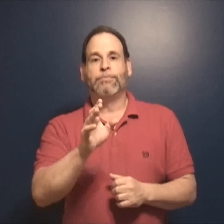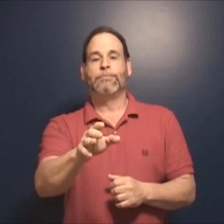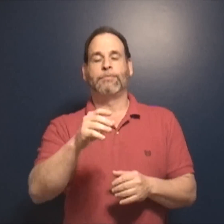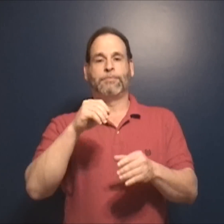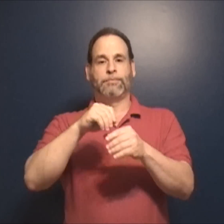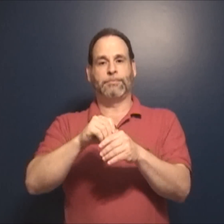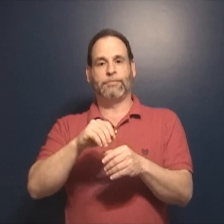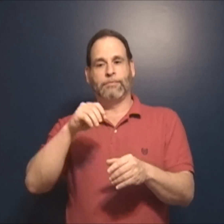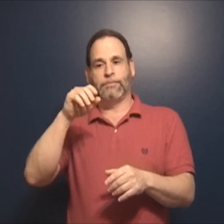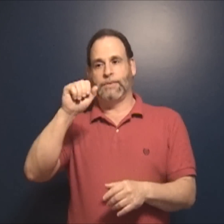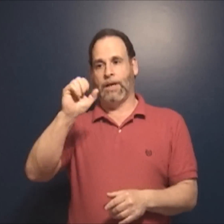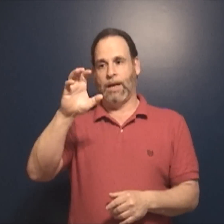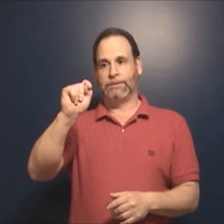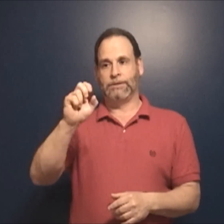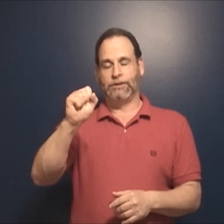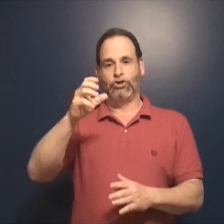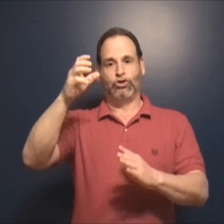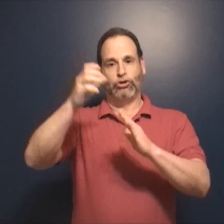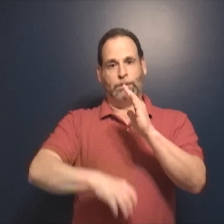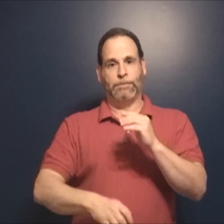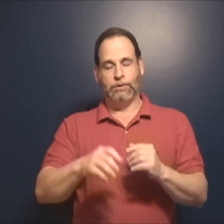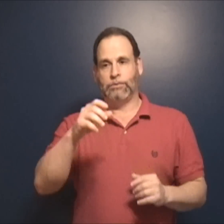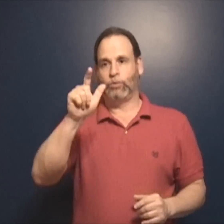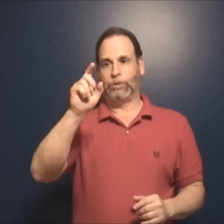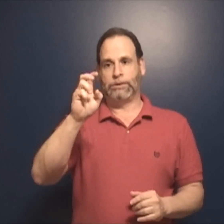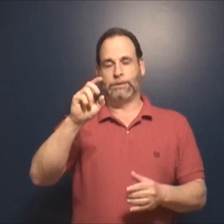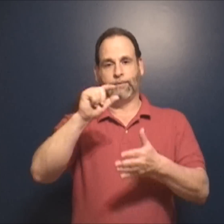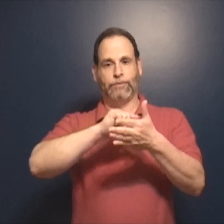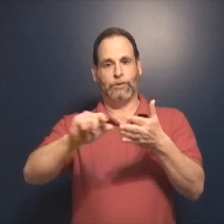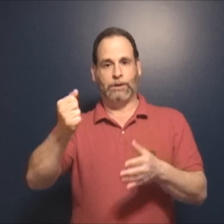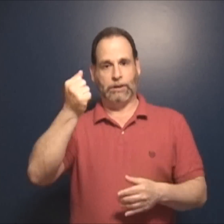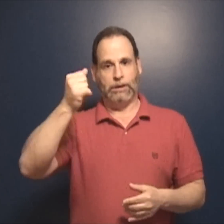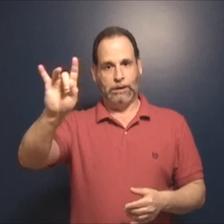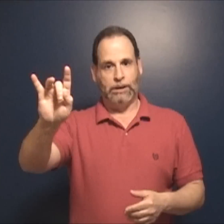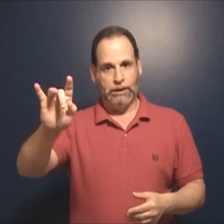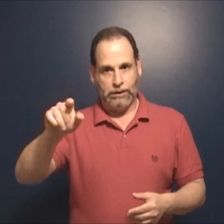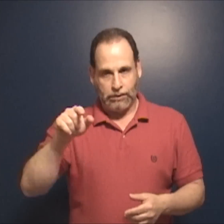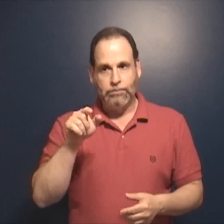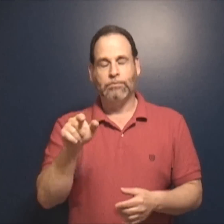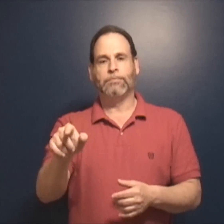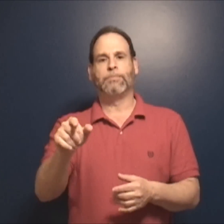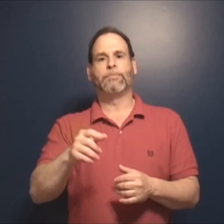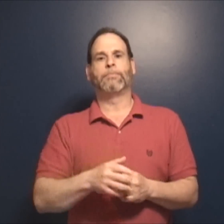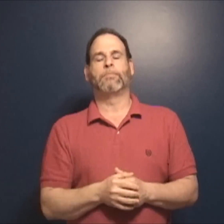In Acts 26:18 - Paul used to persecute Christian people until Jesus met Paul.